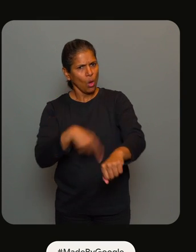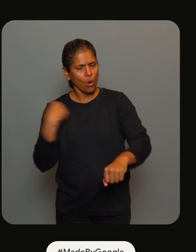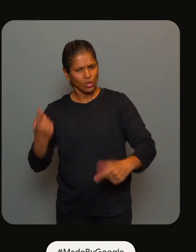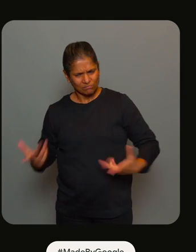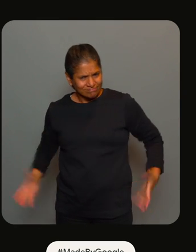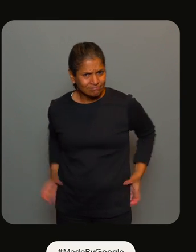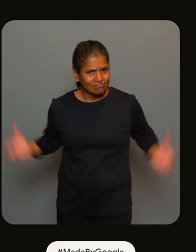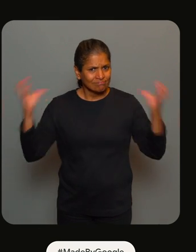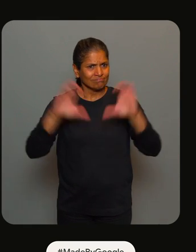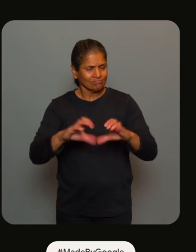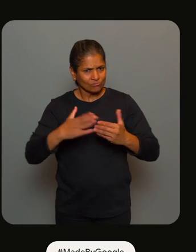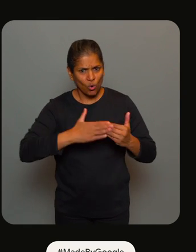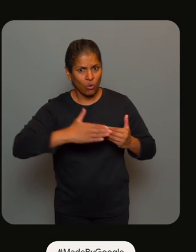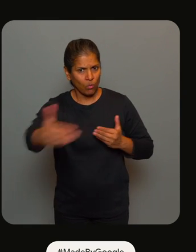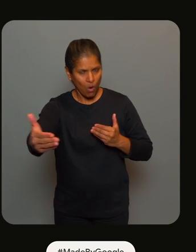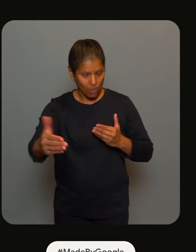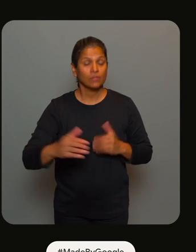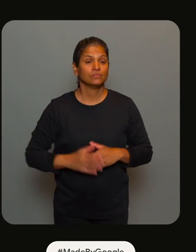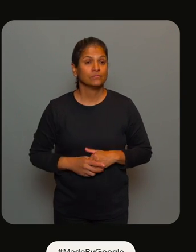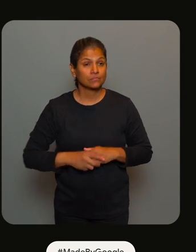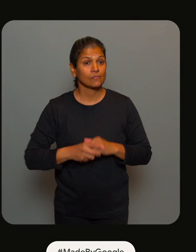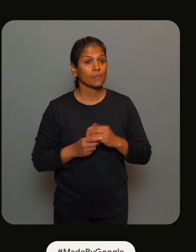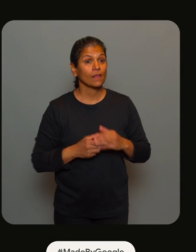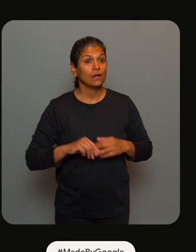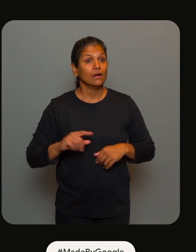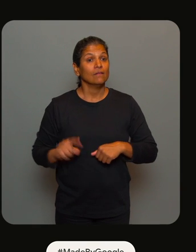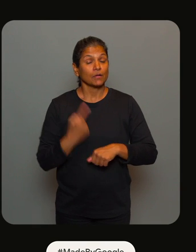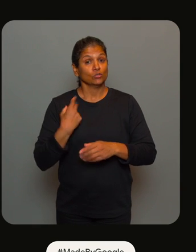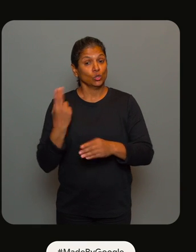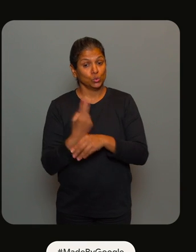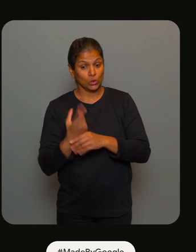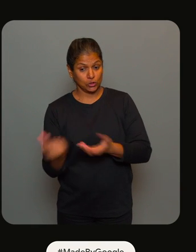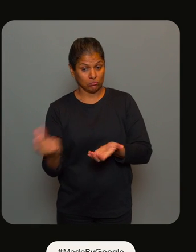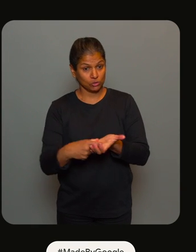When we first put Tensor to work in Pixel 6, it was a huge step